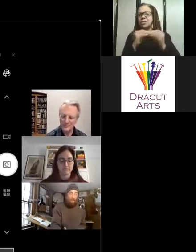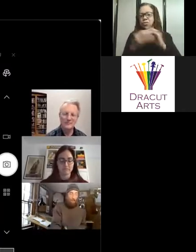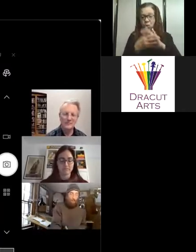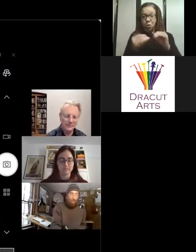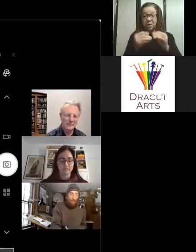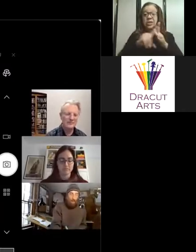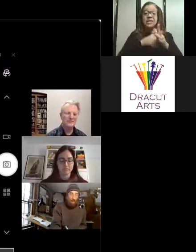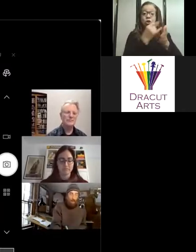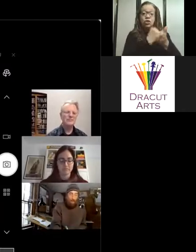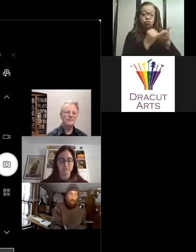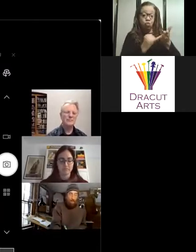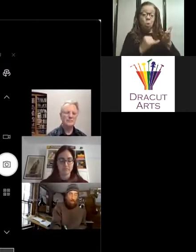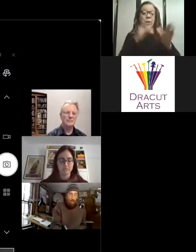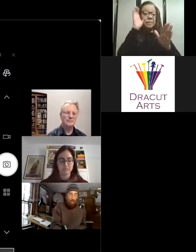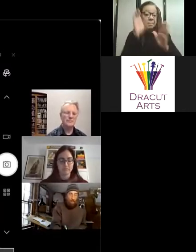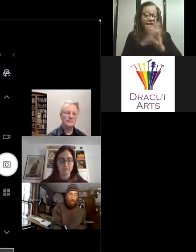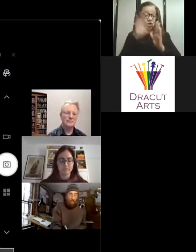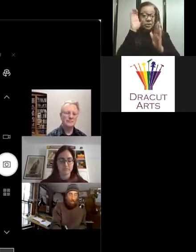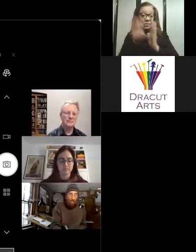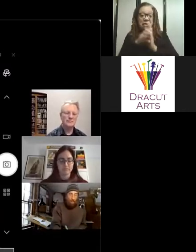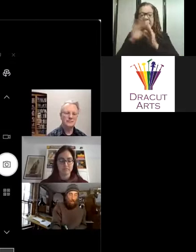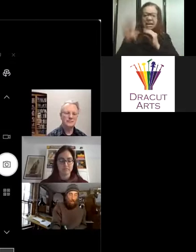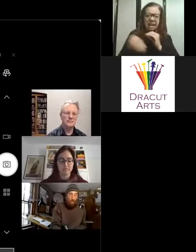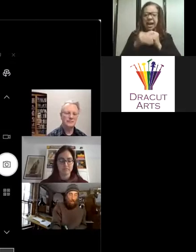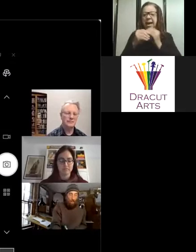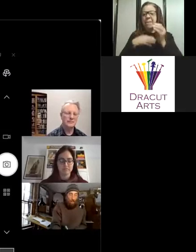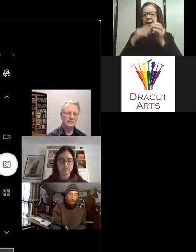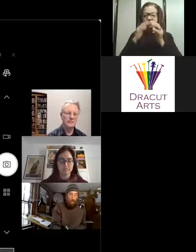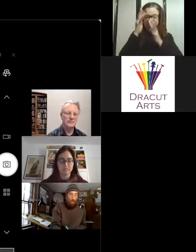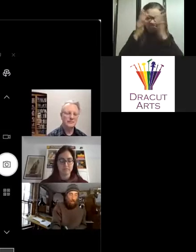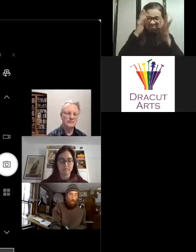you know, and I could add some imagination into it, and turn it into something